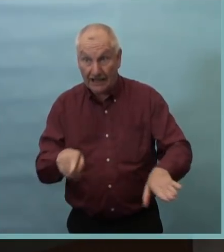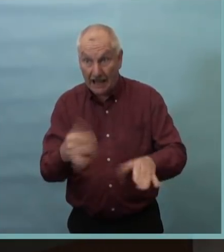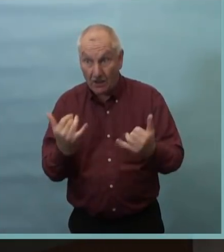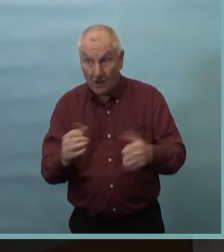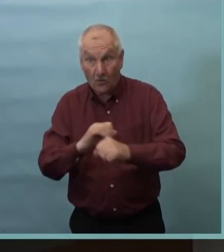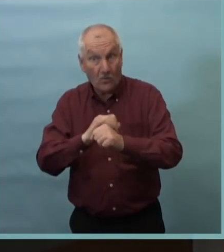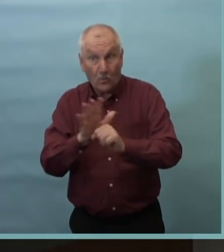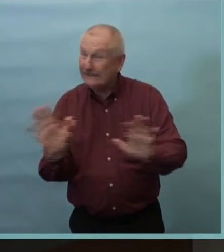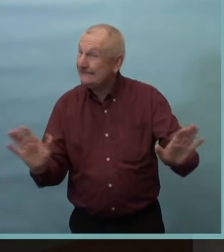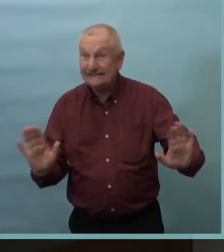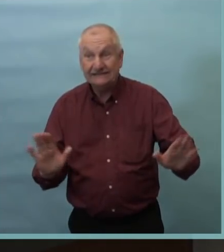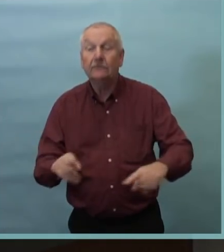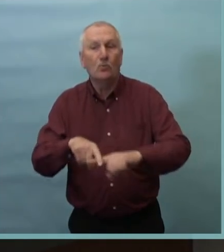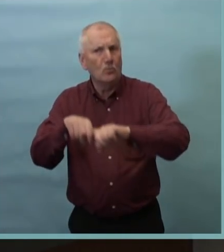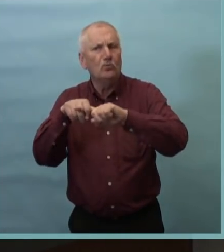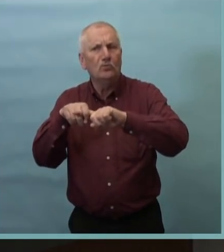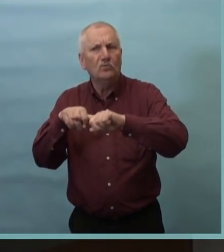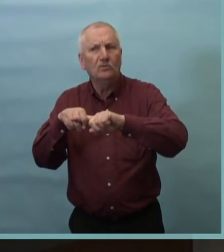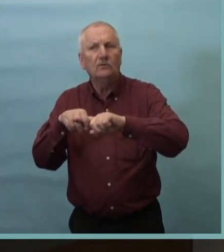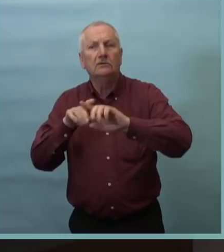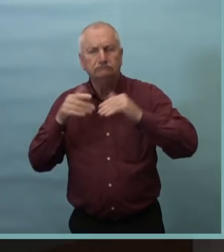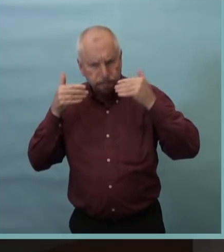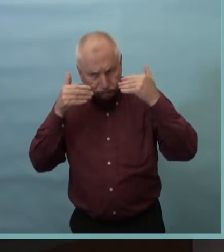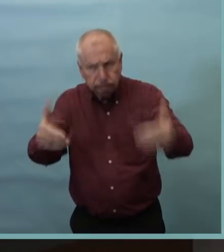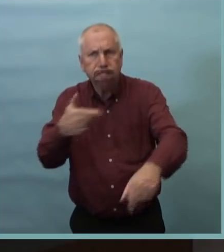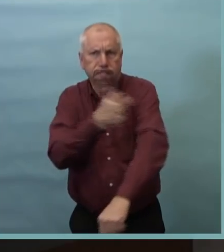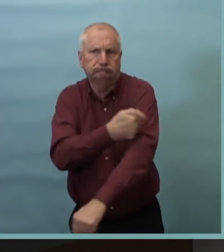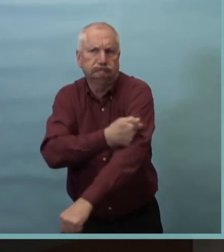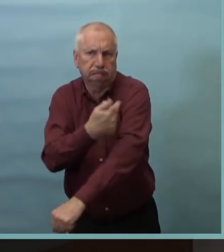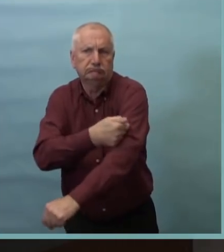are safe and the system has strategies in place to continue with regular